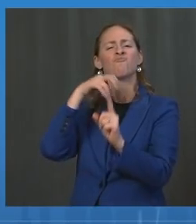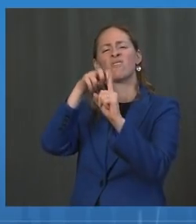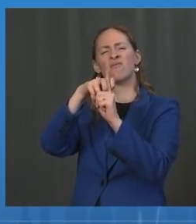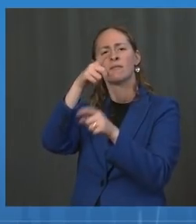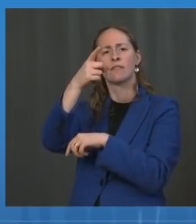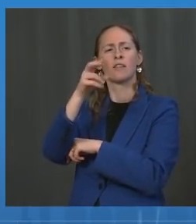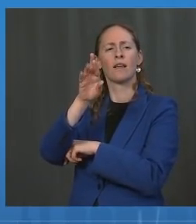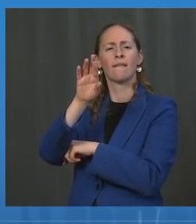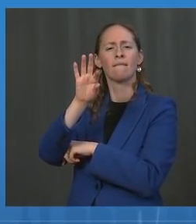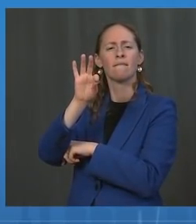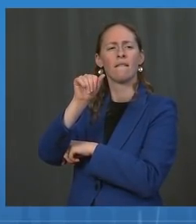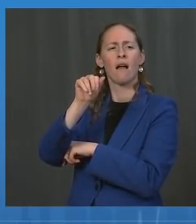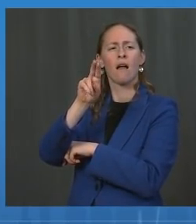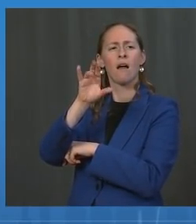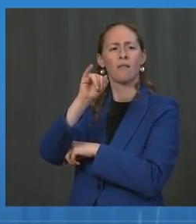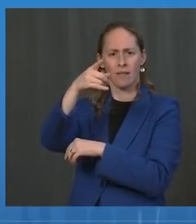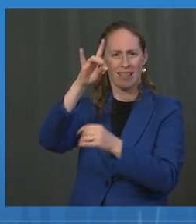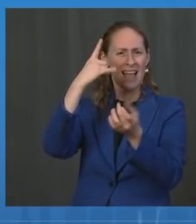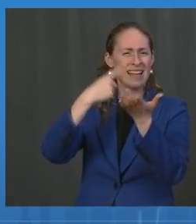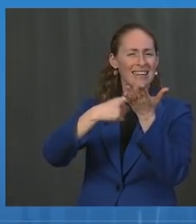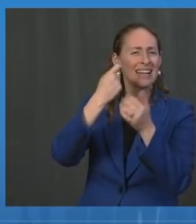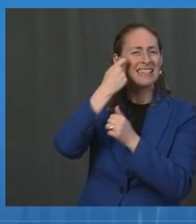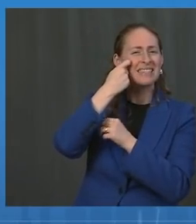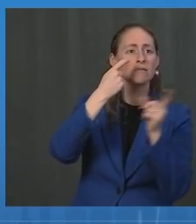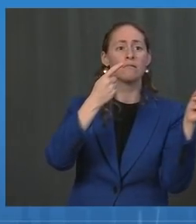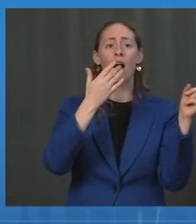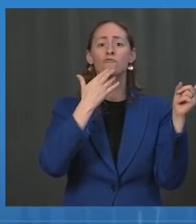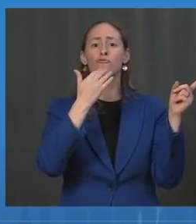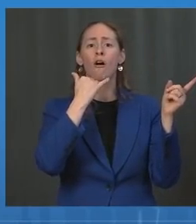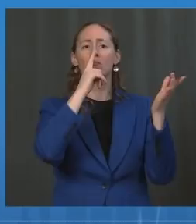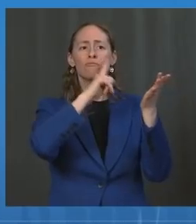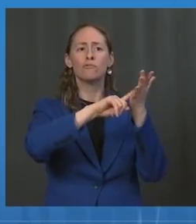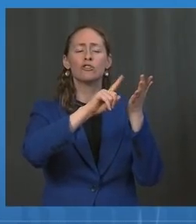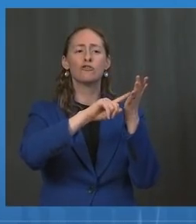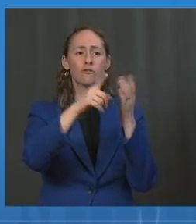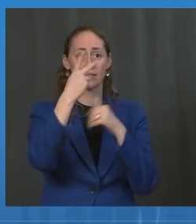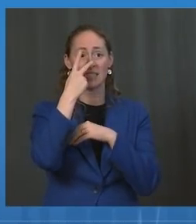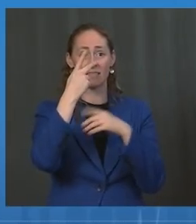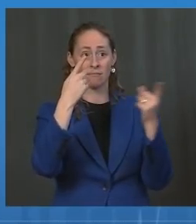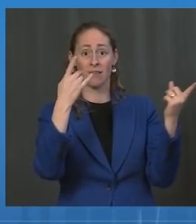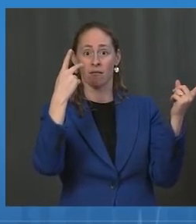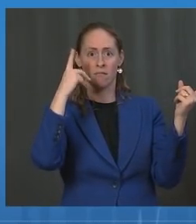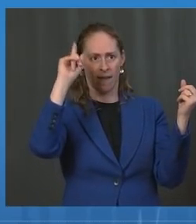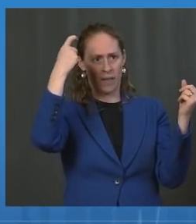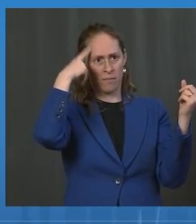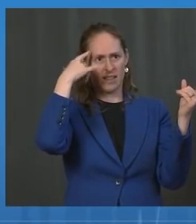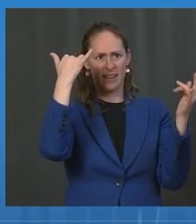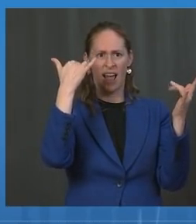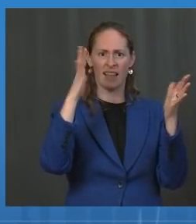We've seen the Israeli government require people to get a third dose of the vaccine